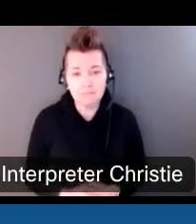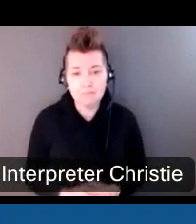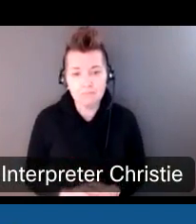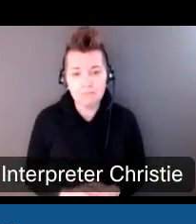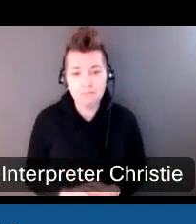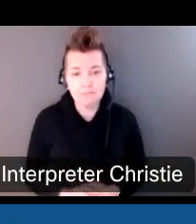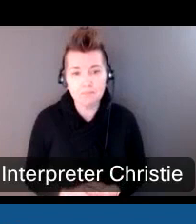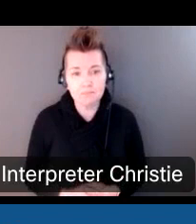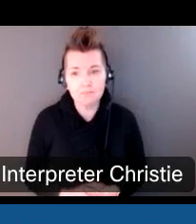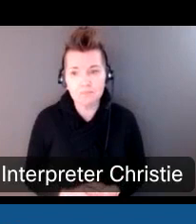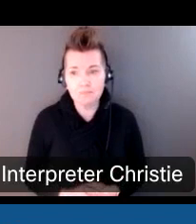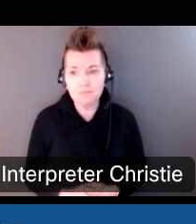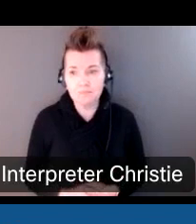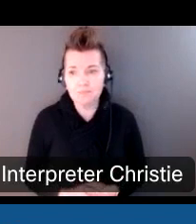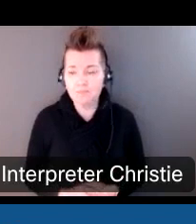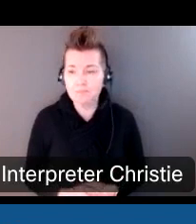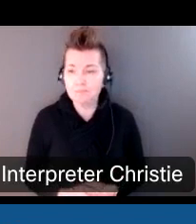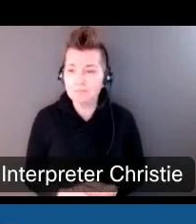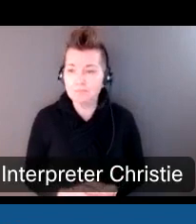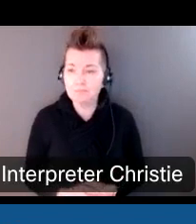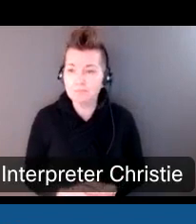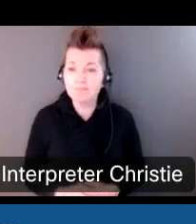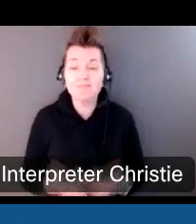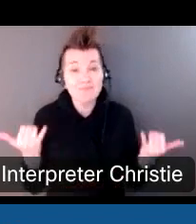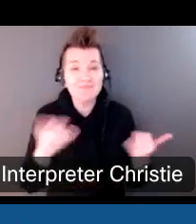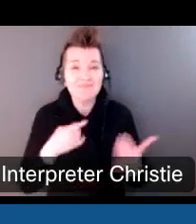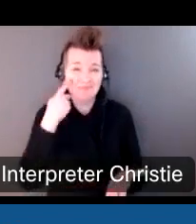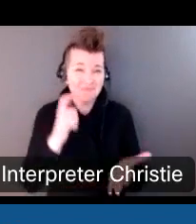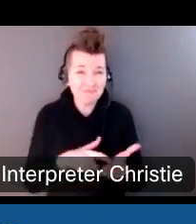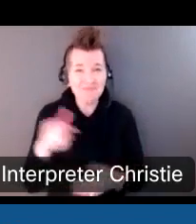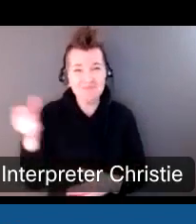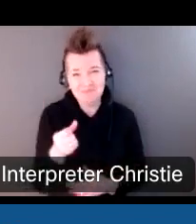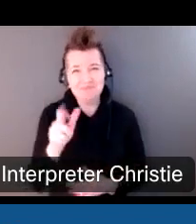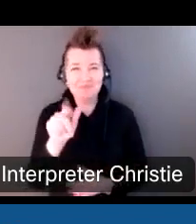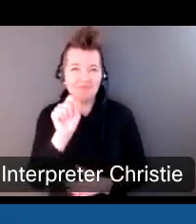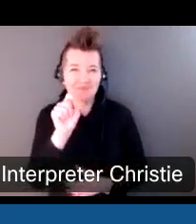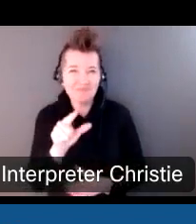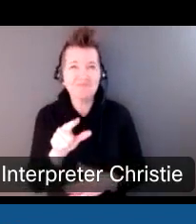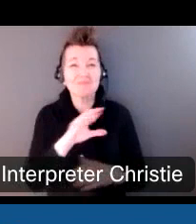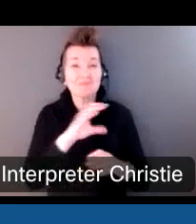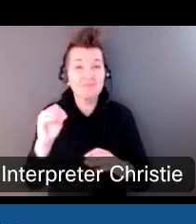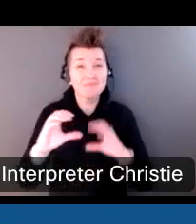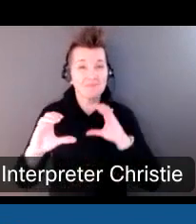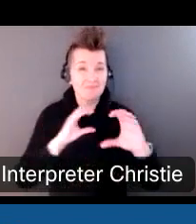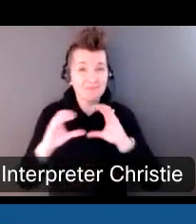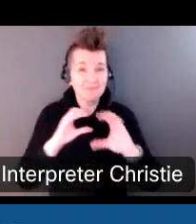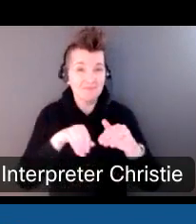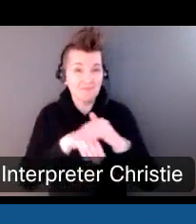And just for some housekeeping. As you may notice, we have American Sign Language and communication access real time translation services